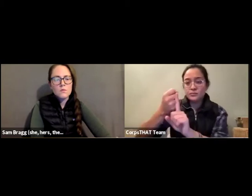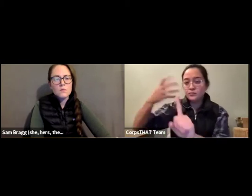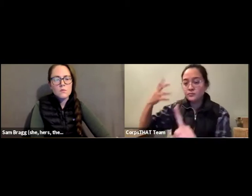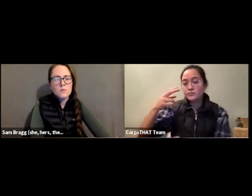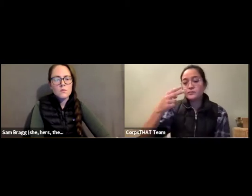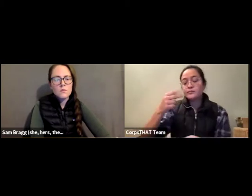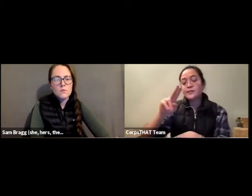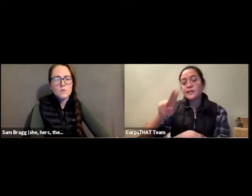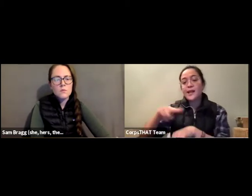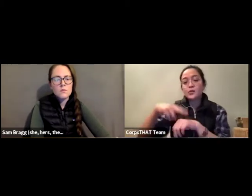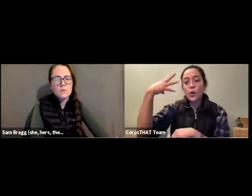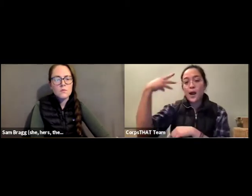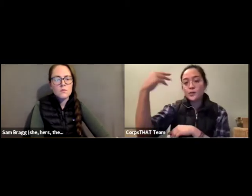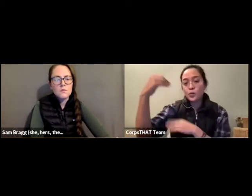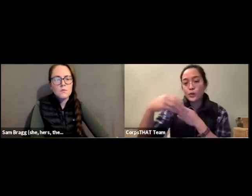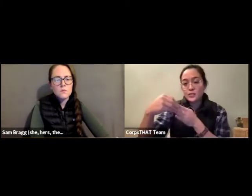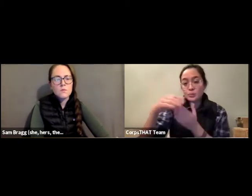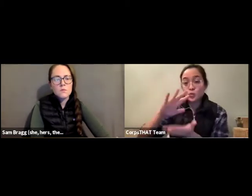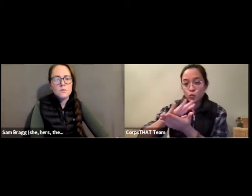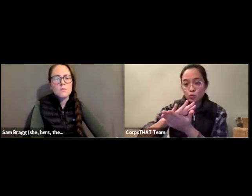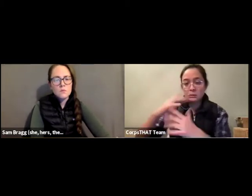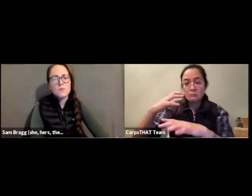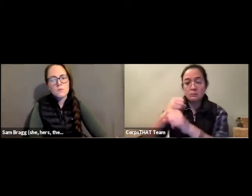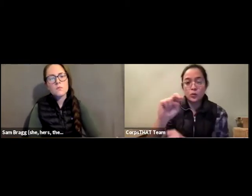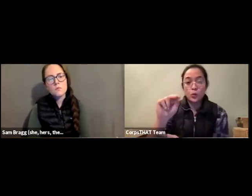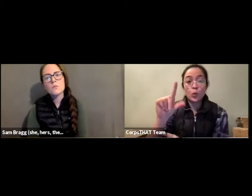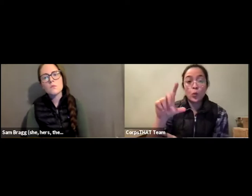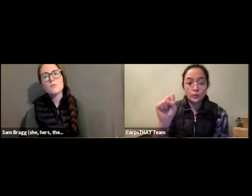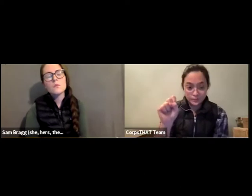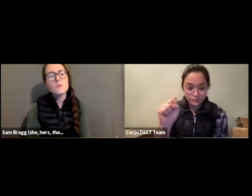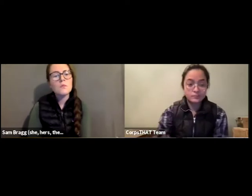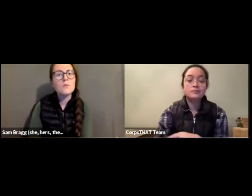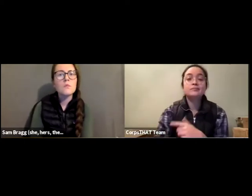and in partnership with NOLS which is National Outdoor Leadership School.